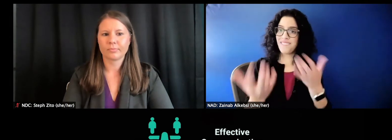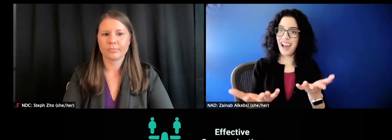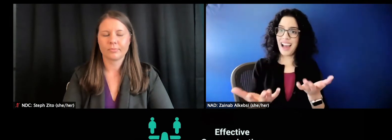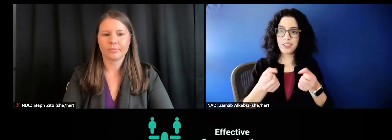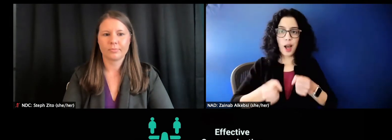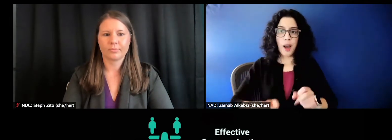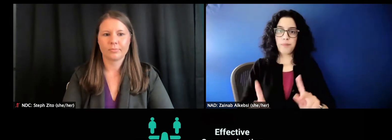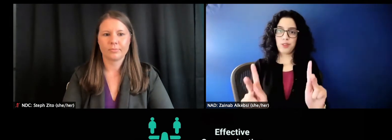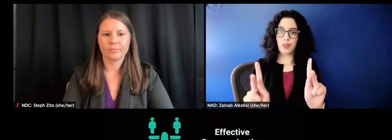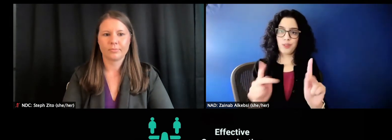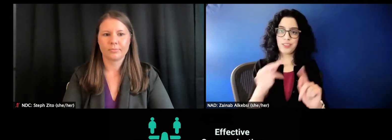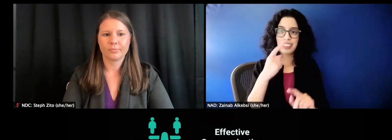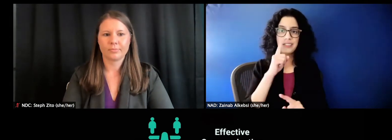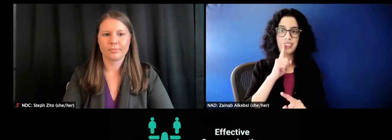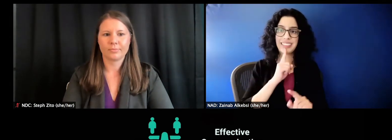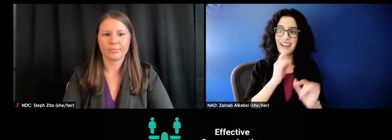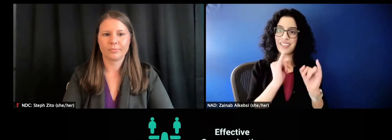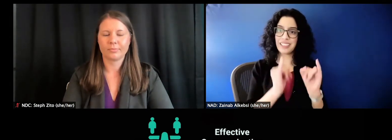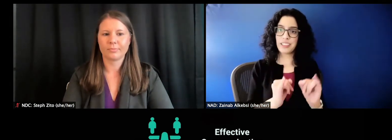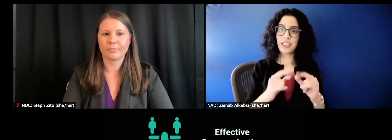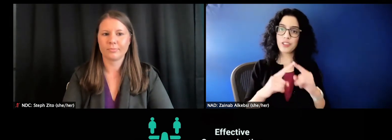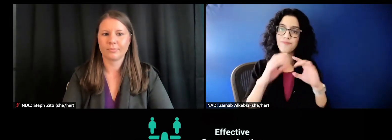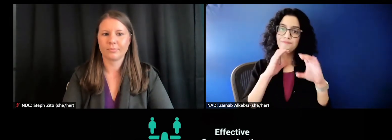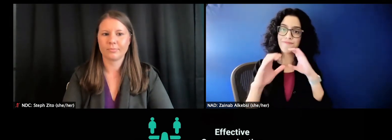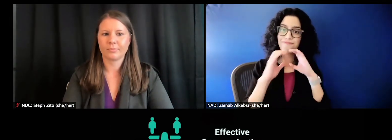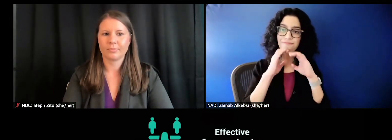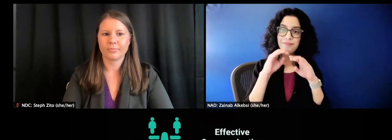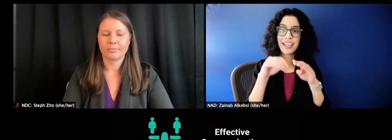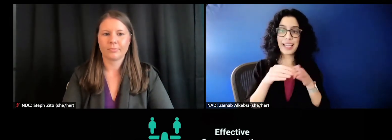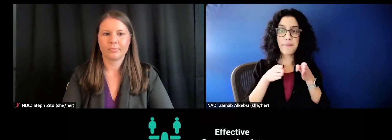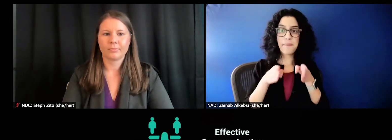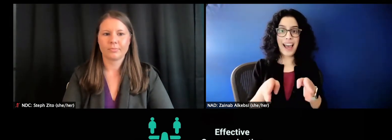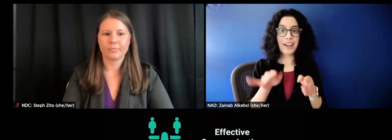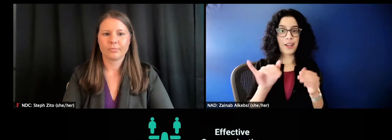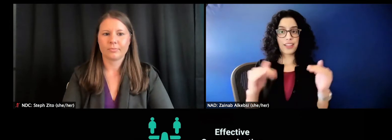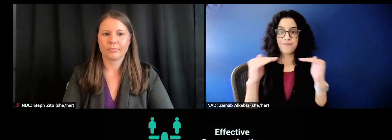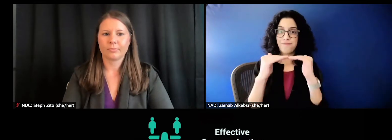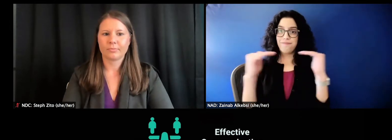to provide opportunities for deaf individuals to communicate in a manner that is